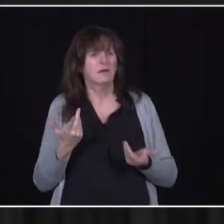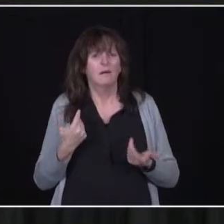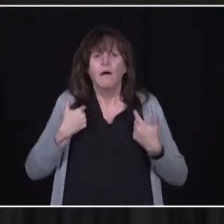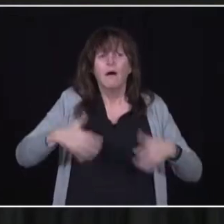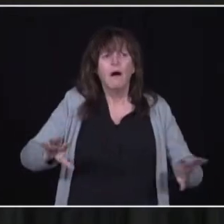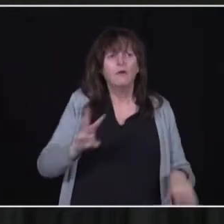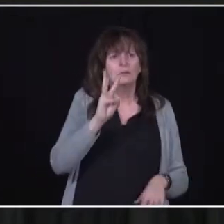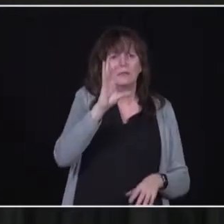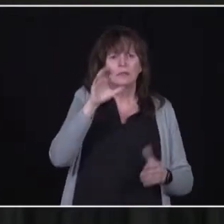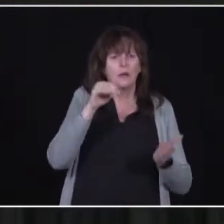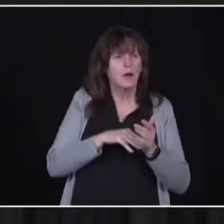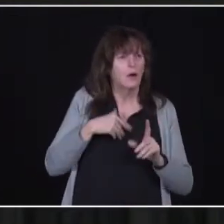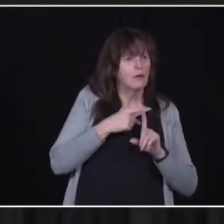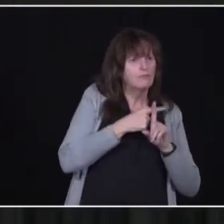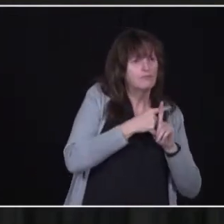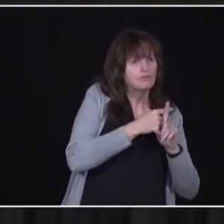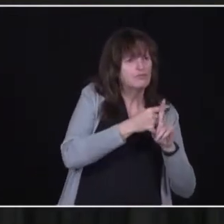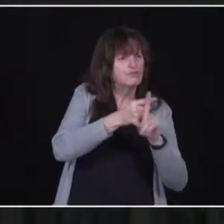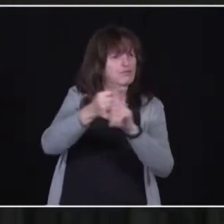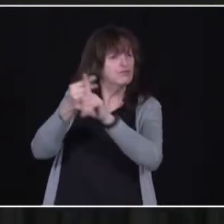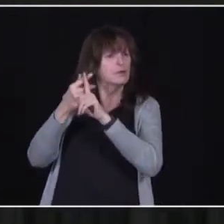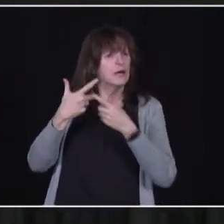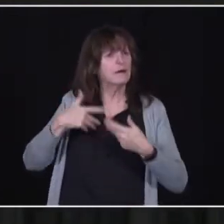done....